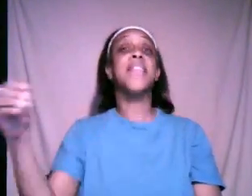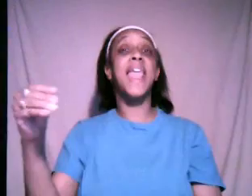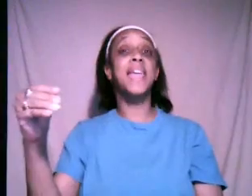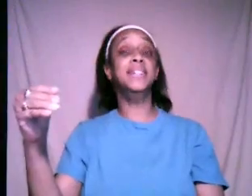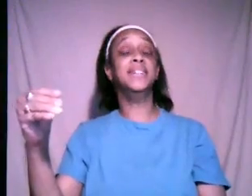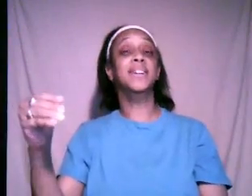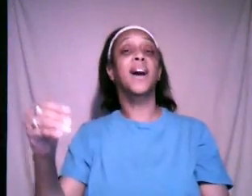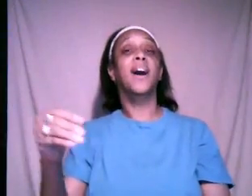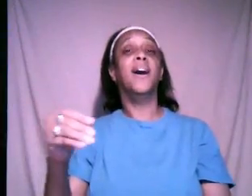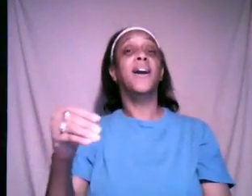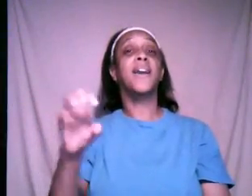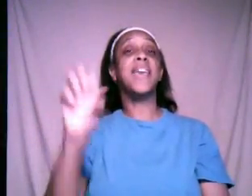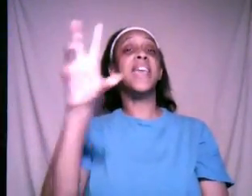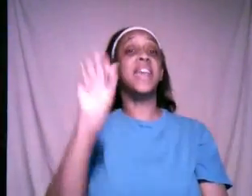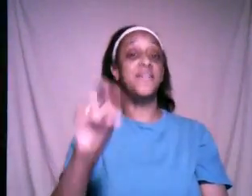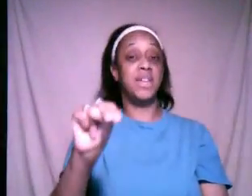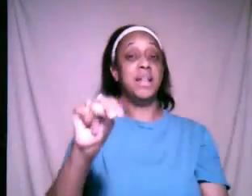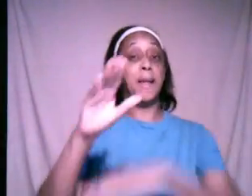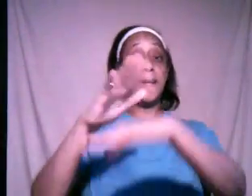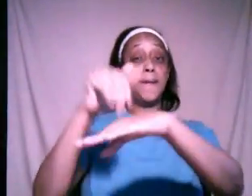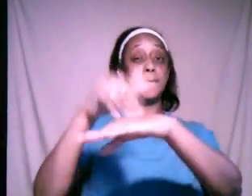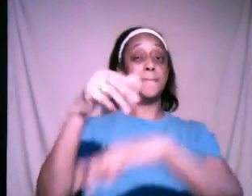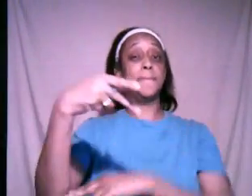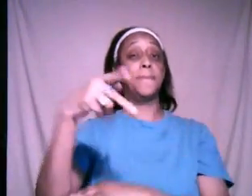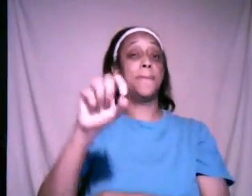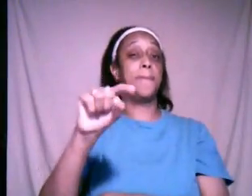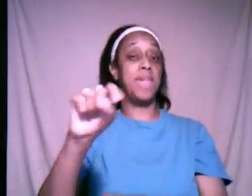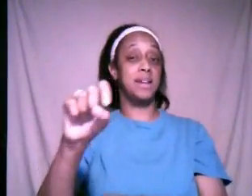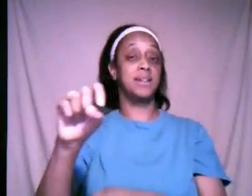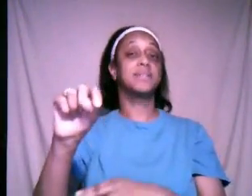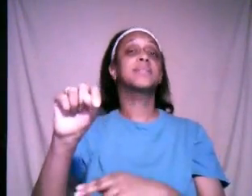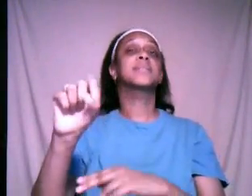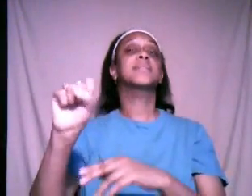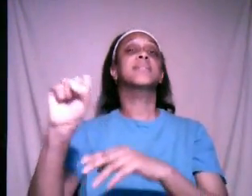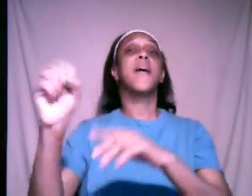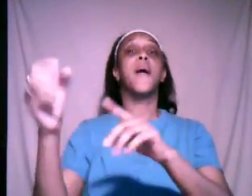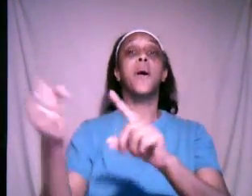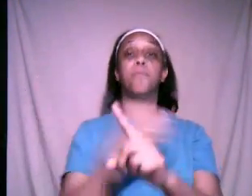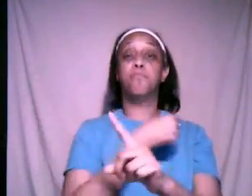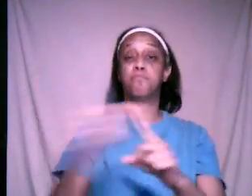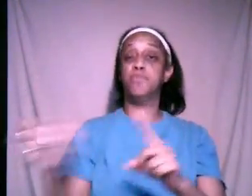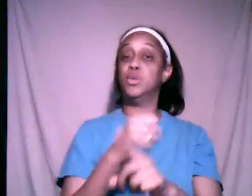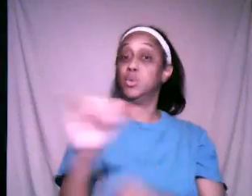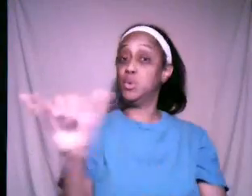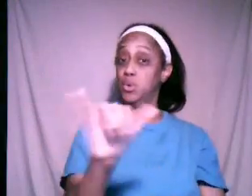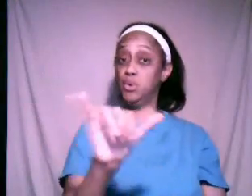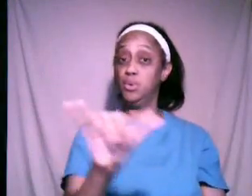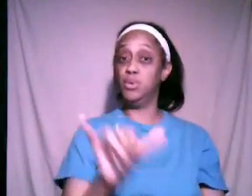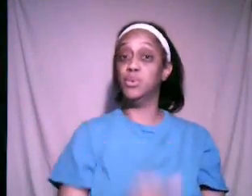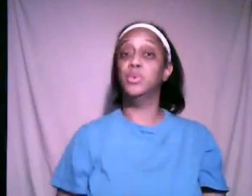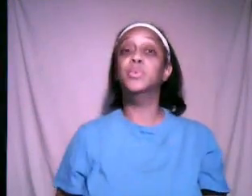even pets abuses too.